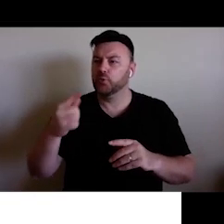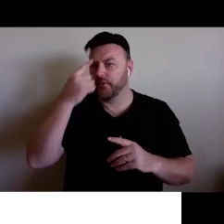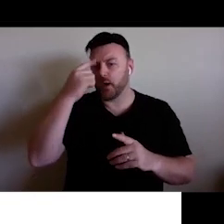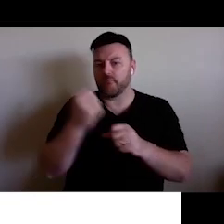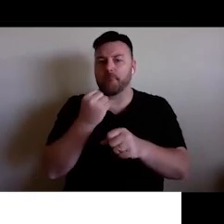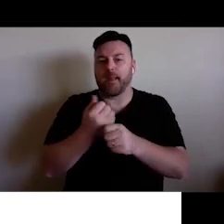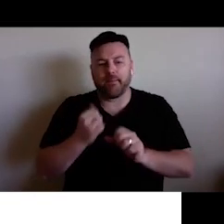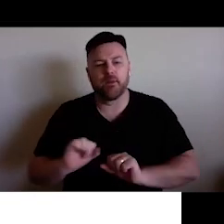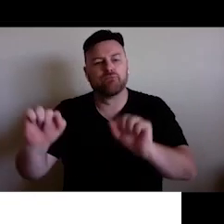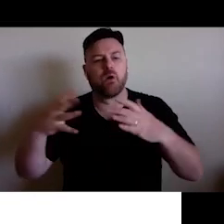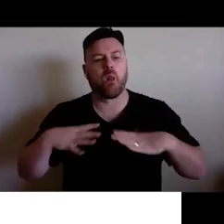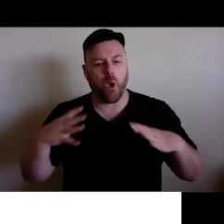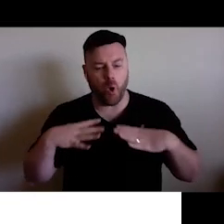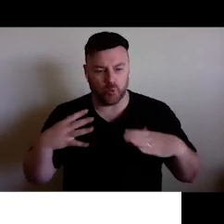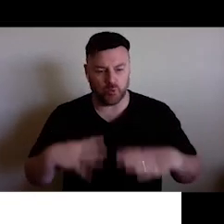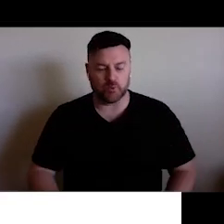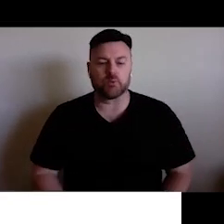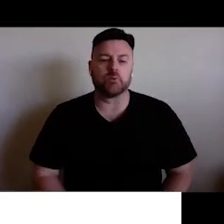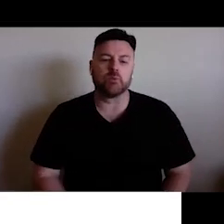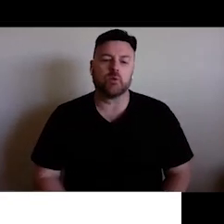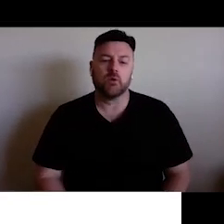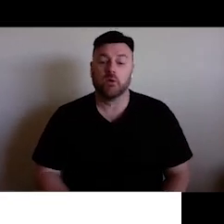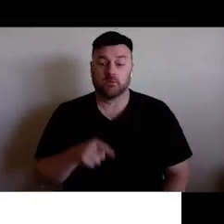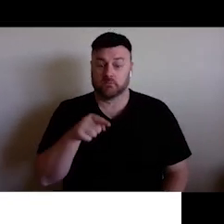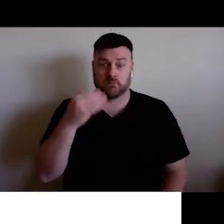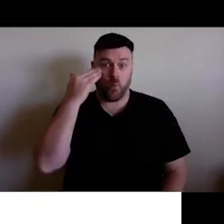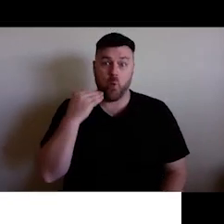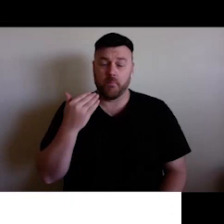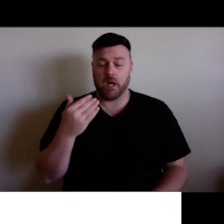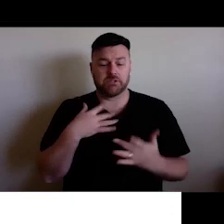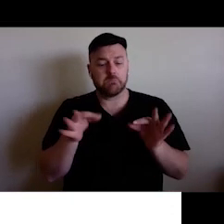sewing and designed patterns. And her hobby basically - she started